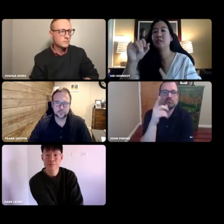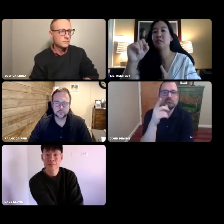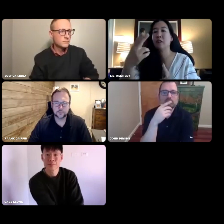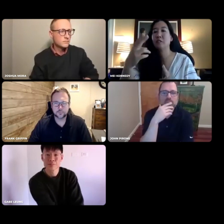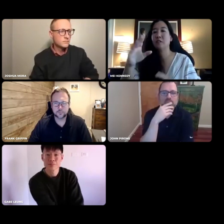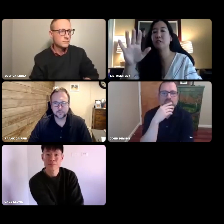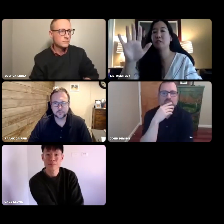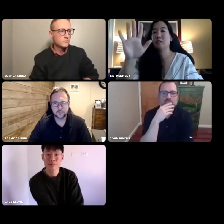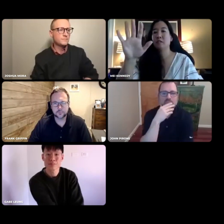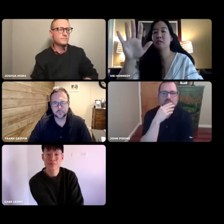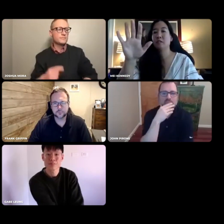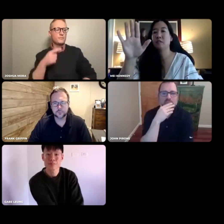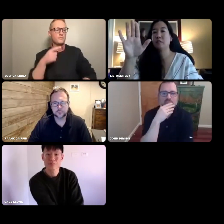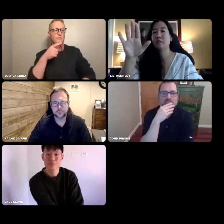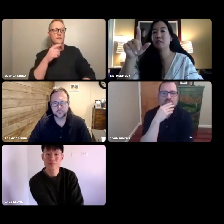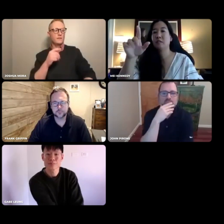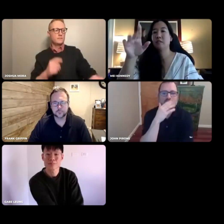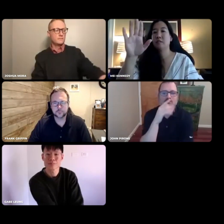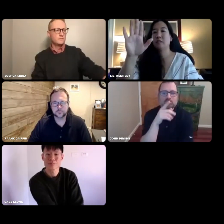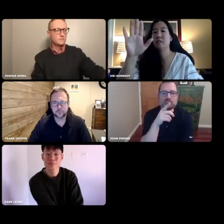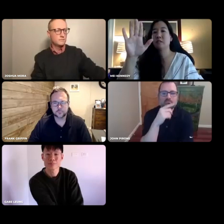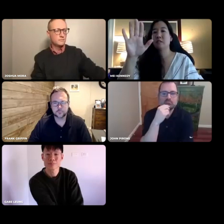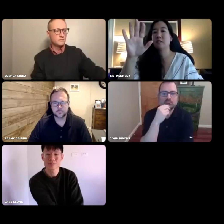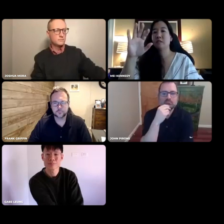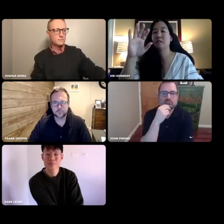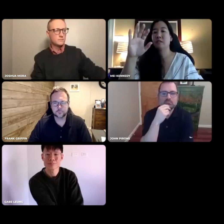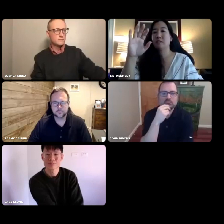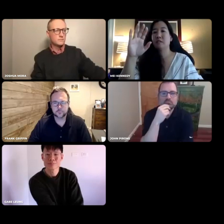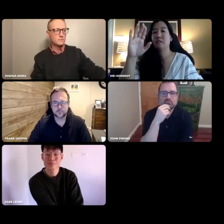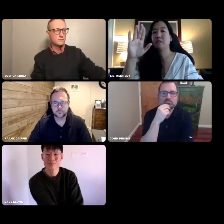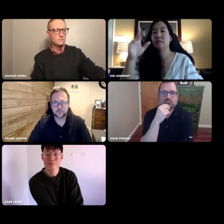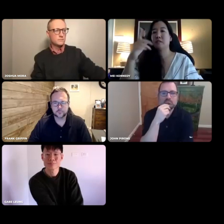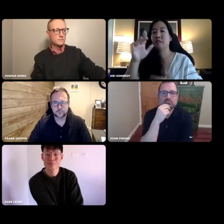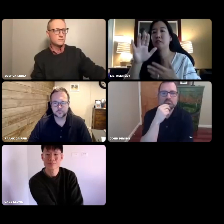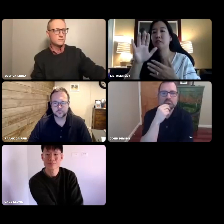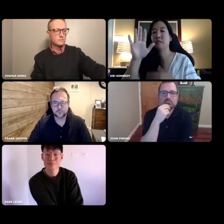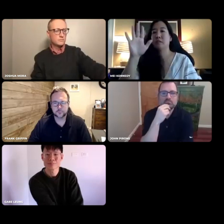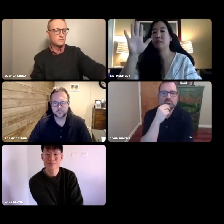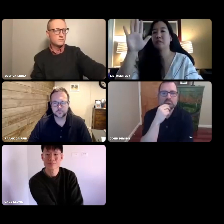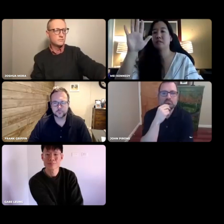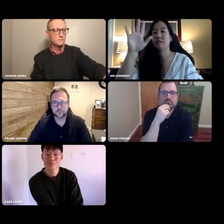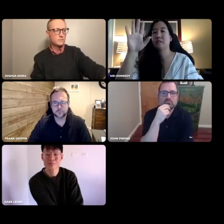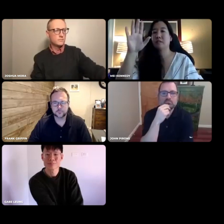Can I get your attention?